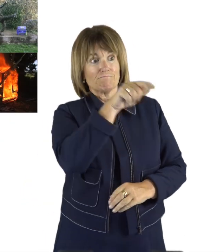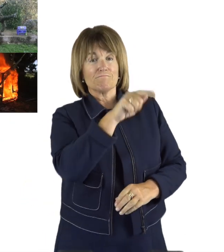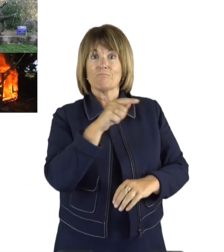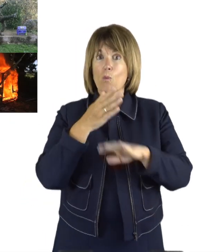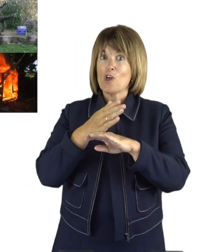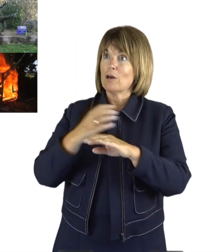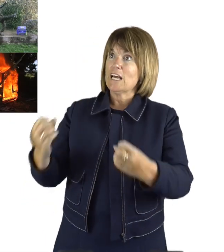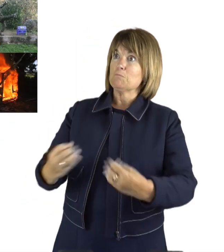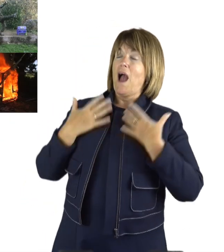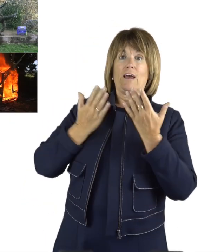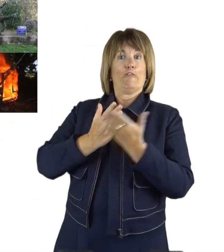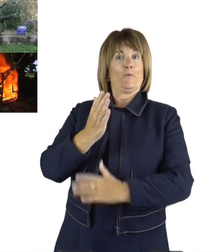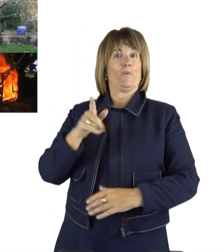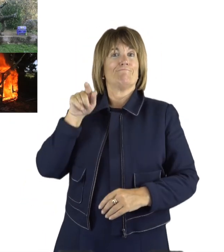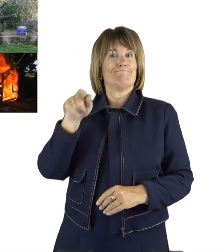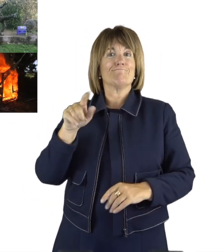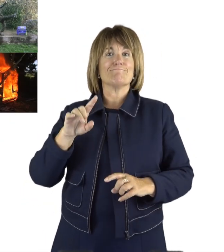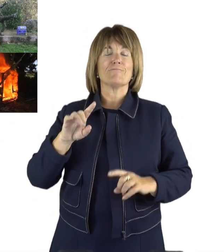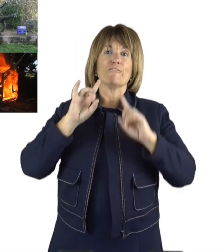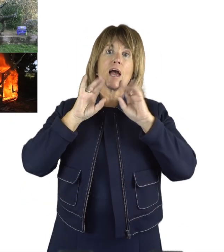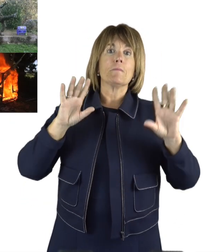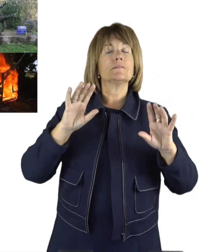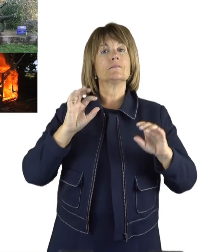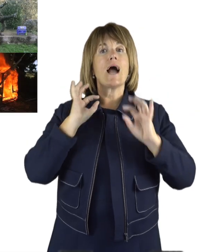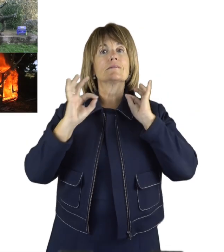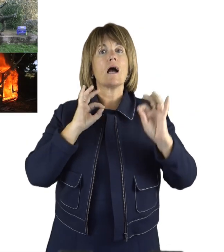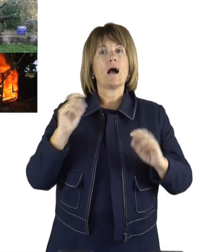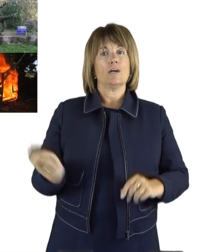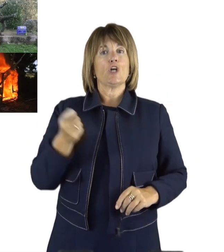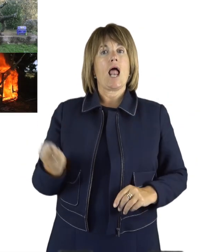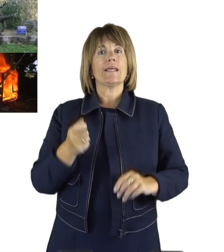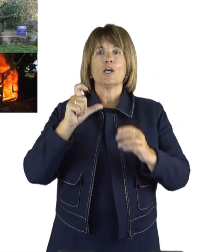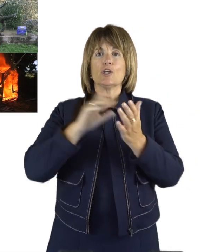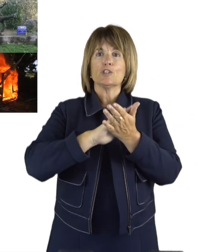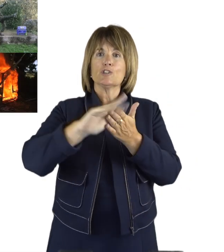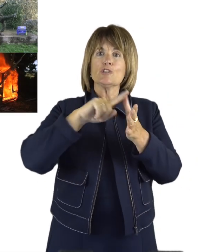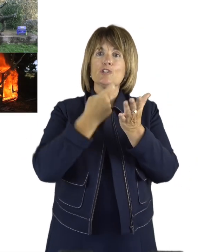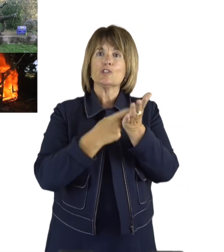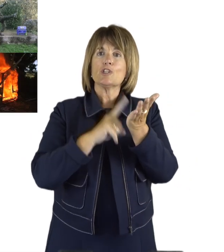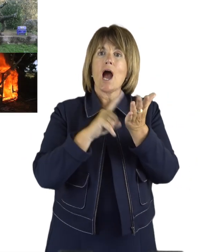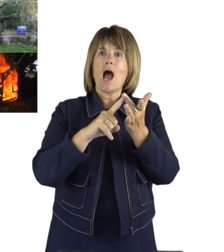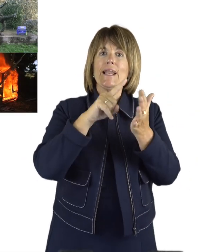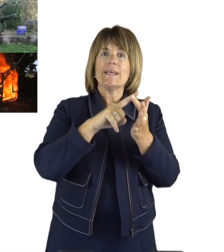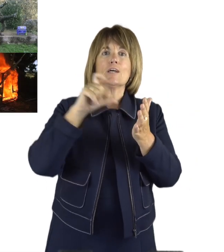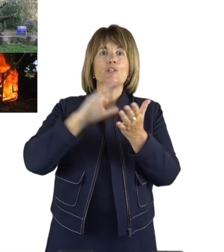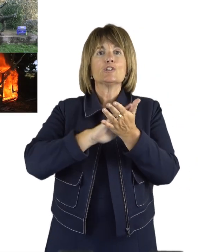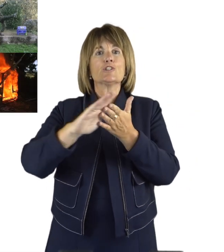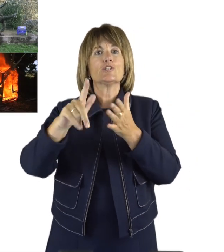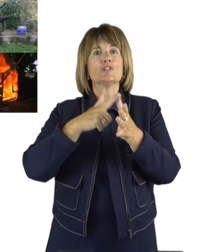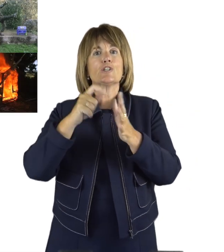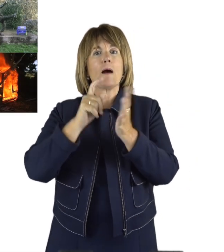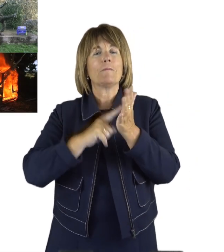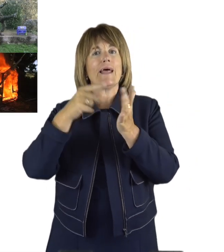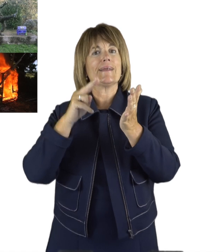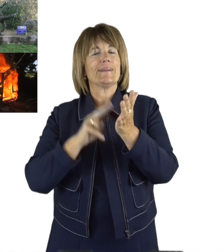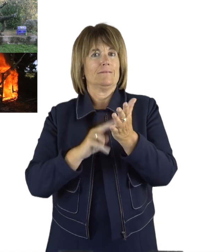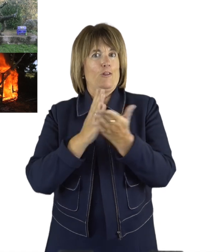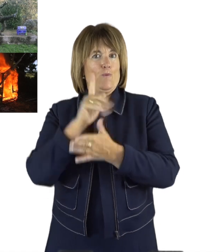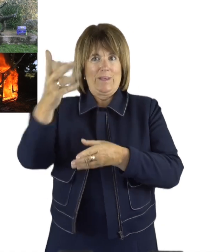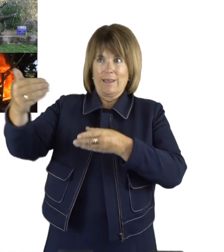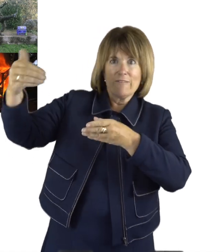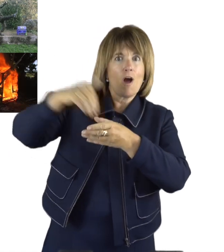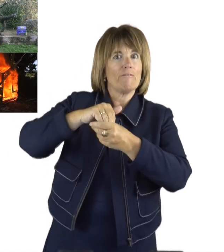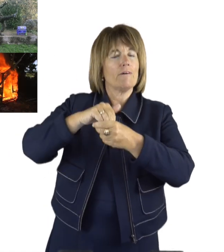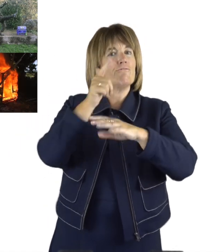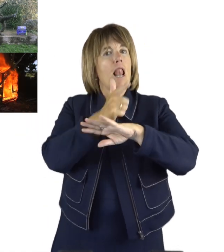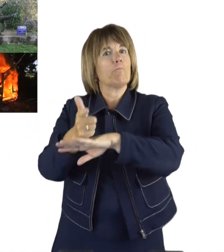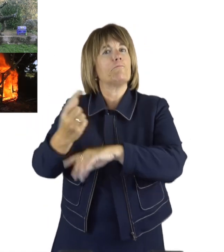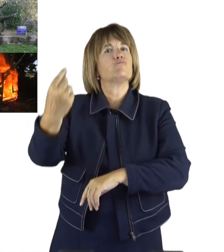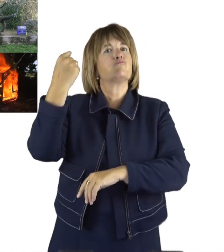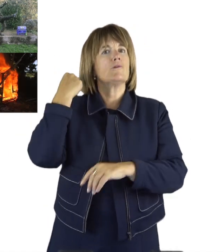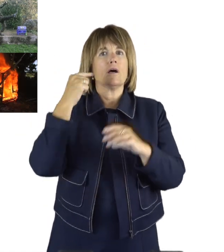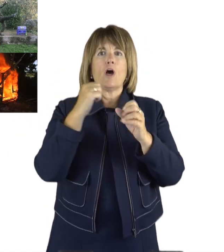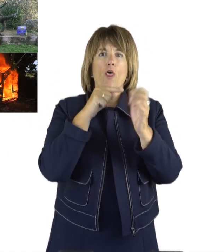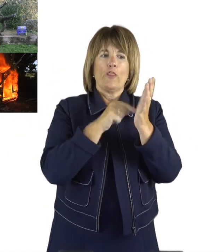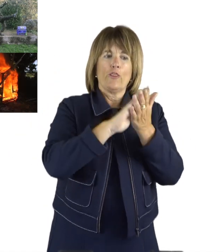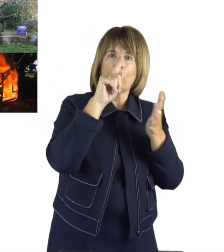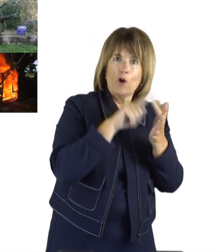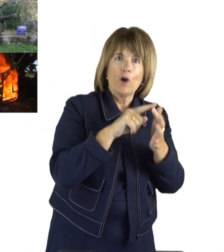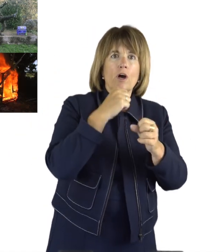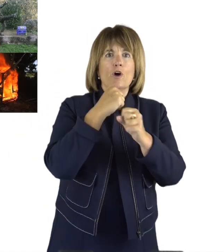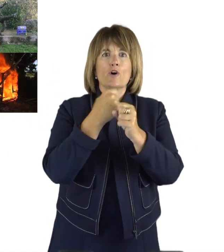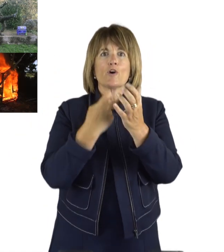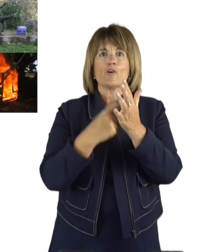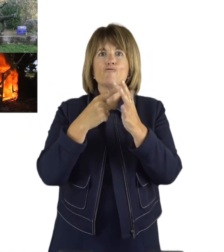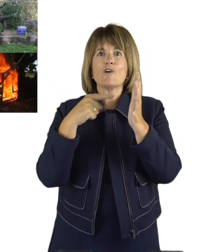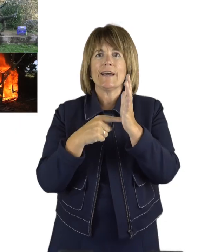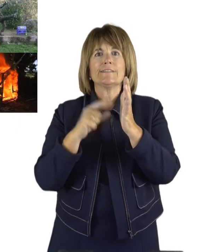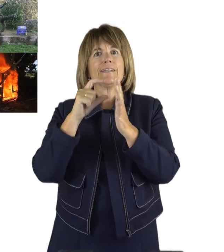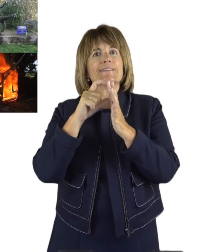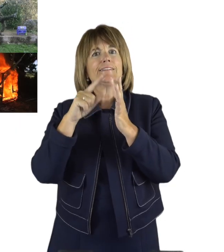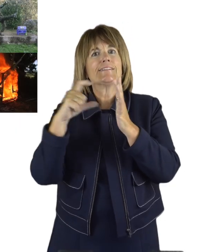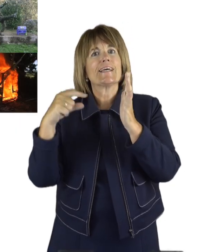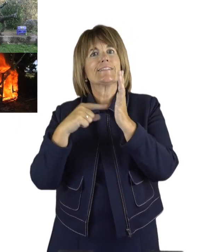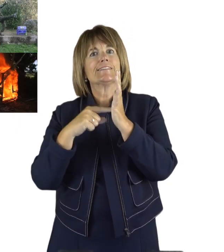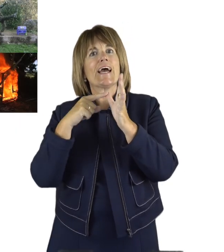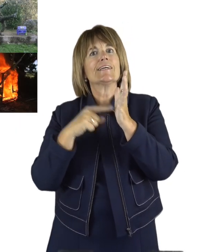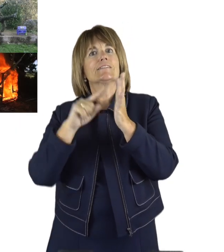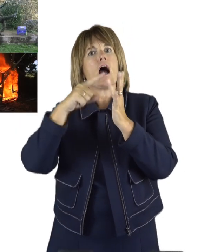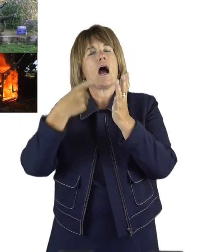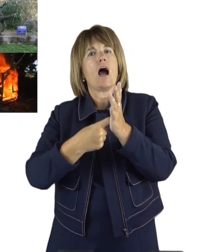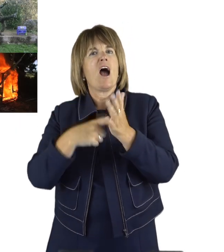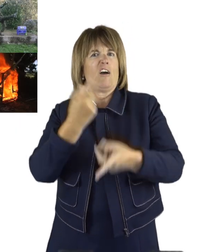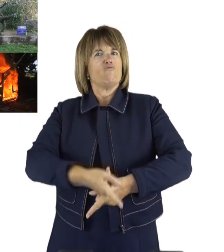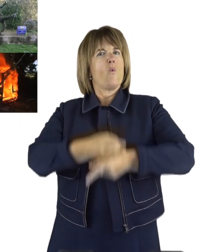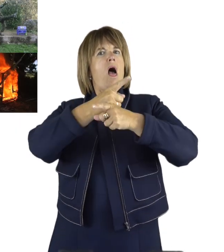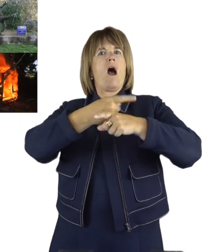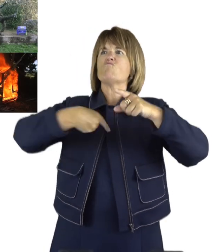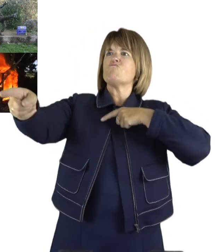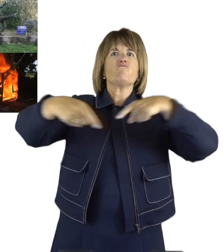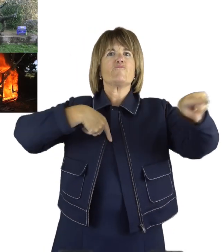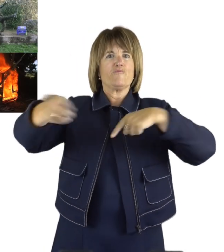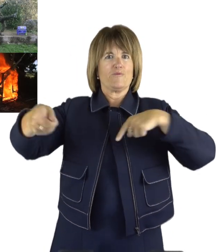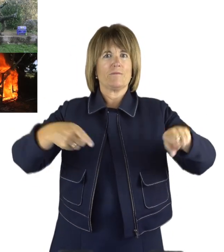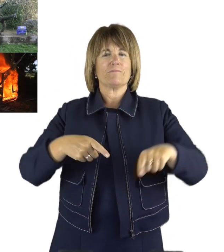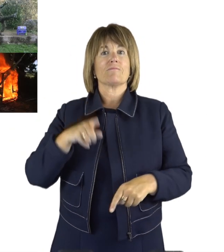The inspiration for this combative figure is Charlie Chaplin’s, character in The Great Dictator.